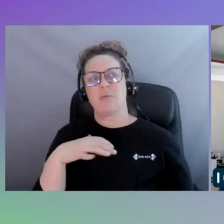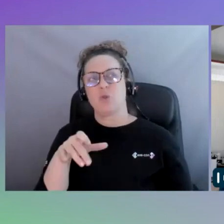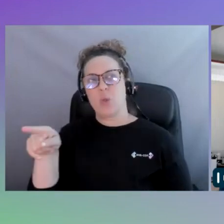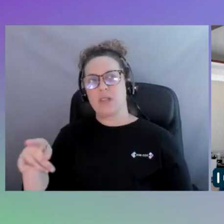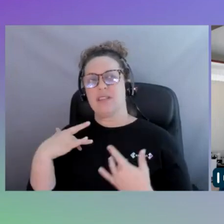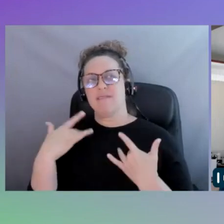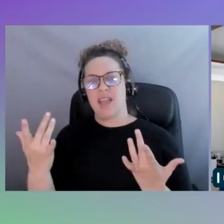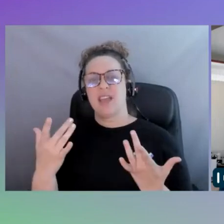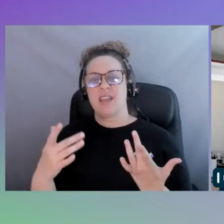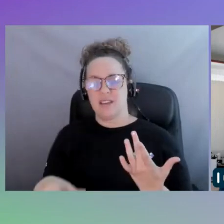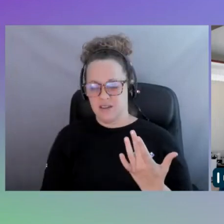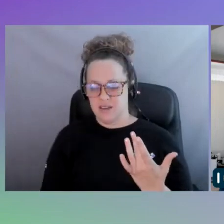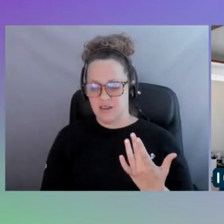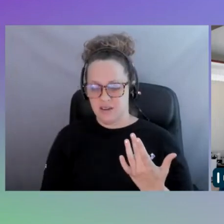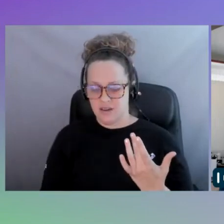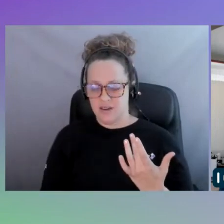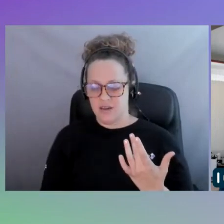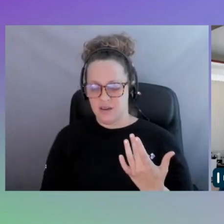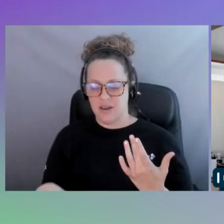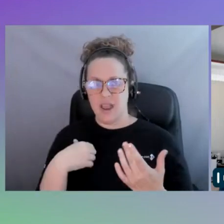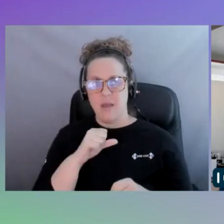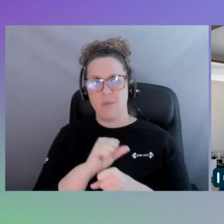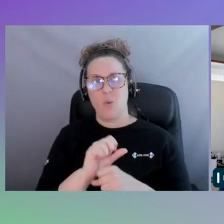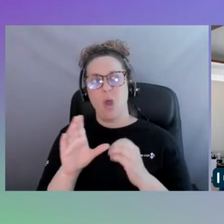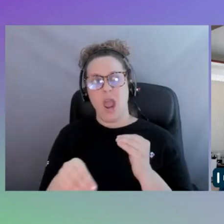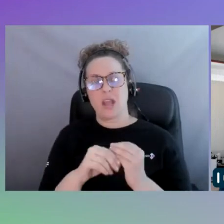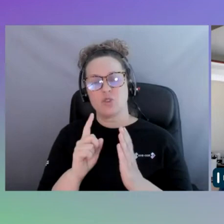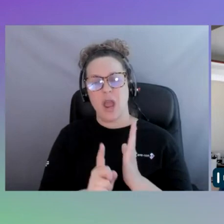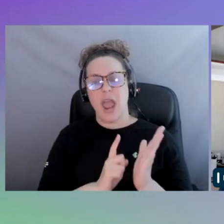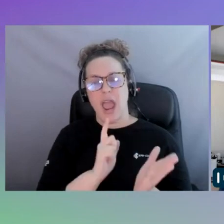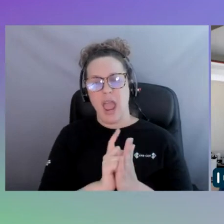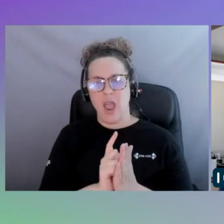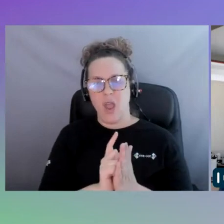and you're going to also work an extra hour, 3 or 4 days to make